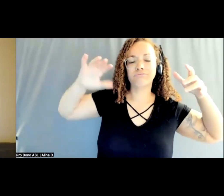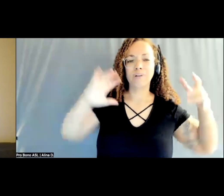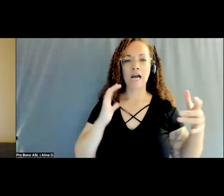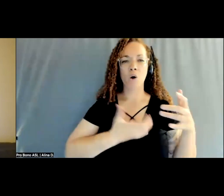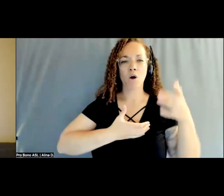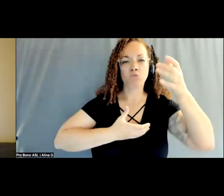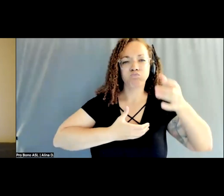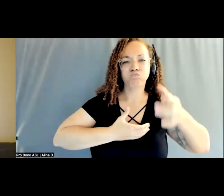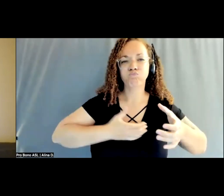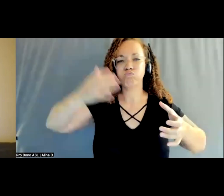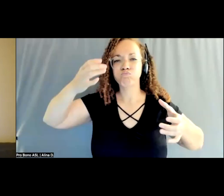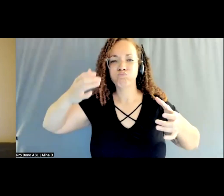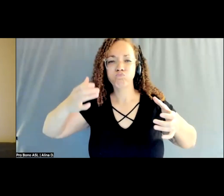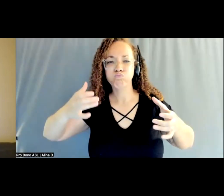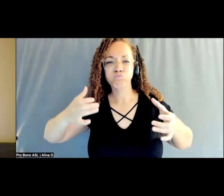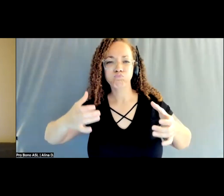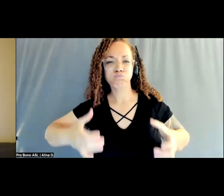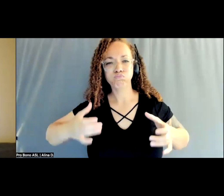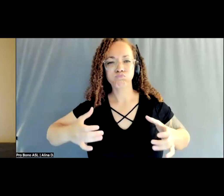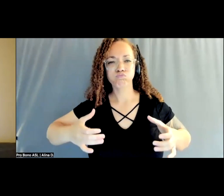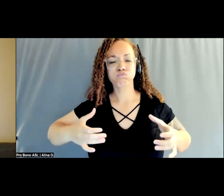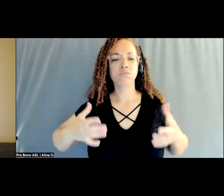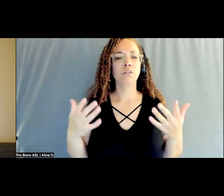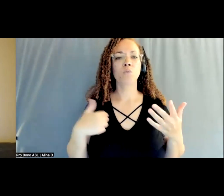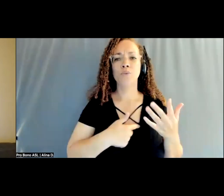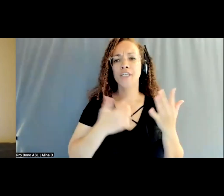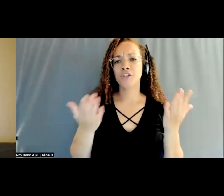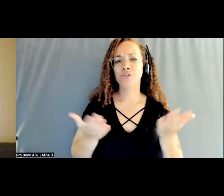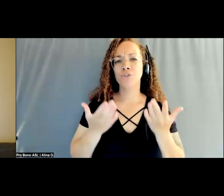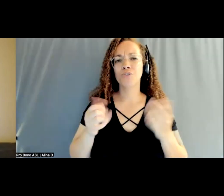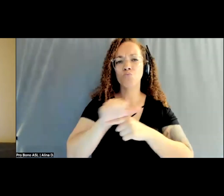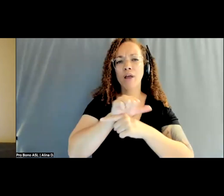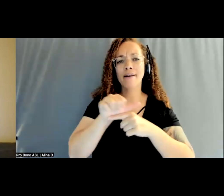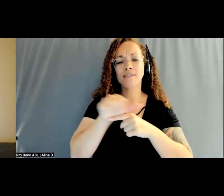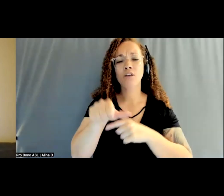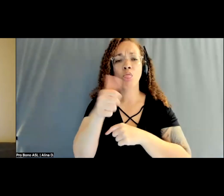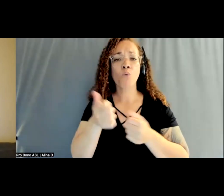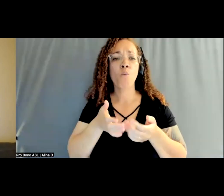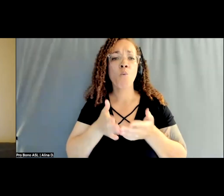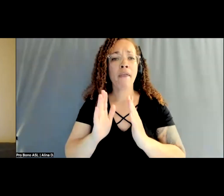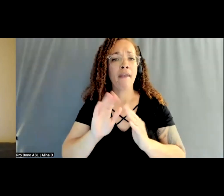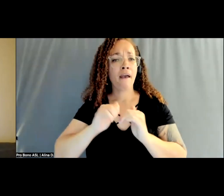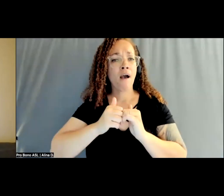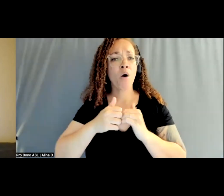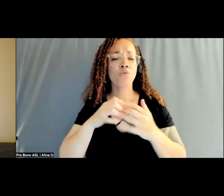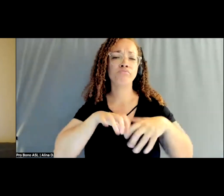the petals. we are here to practice other ways of breathing, other ways of being with each other.